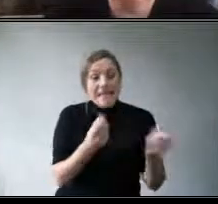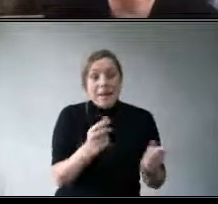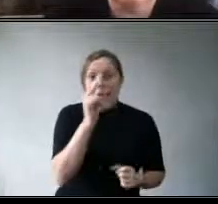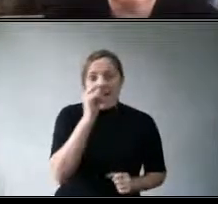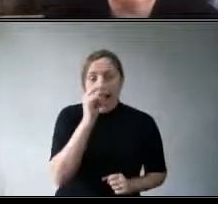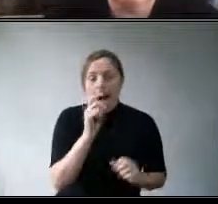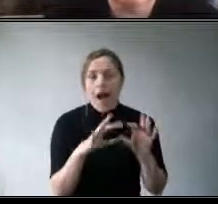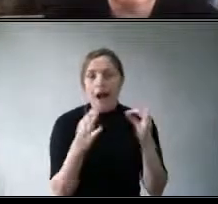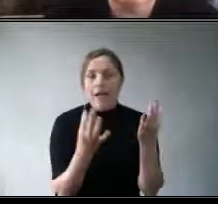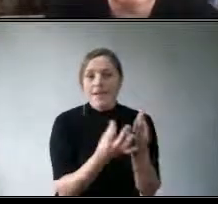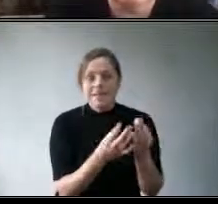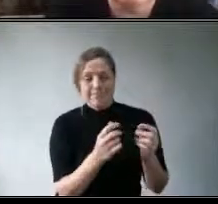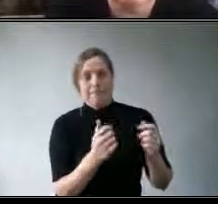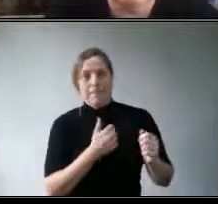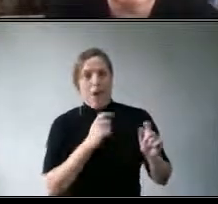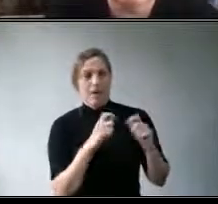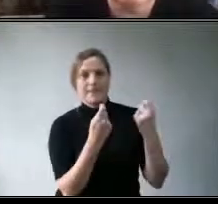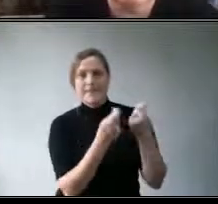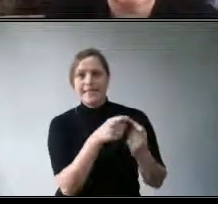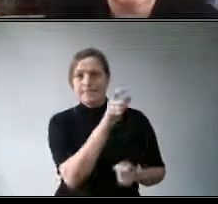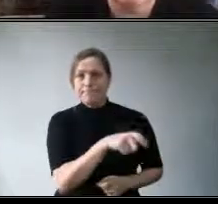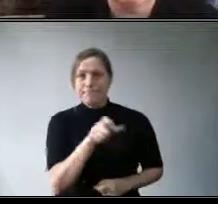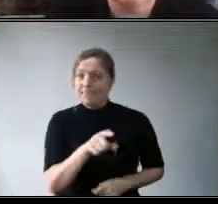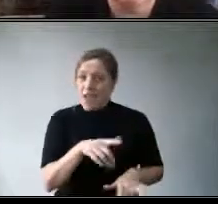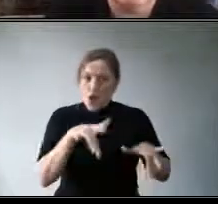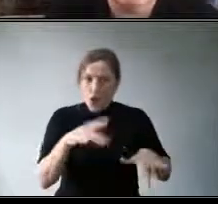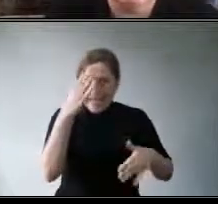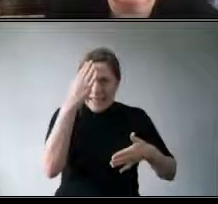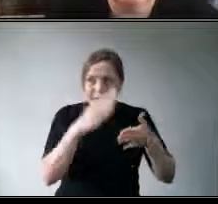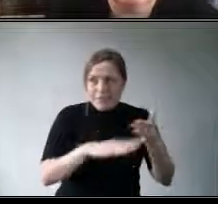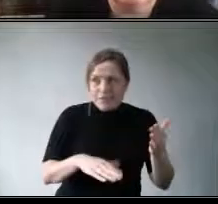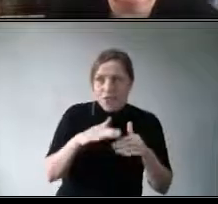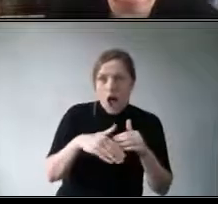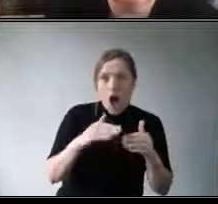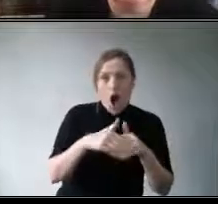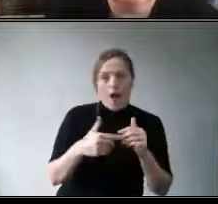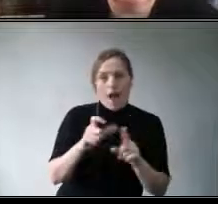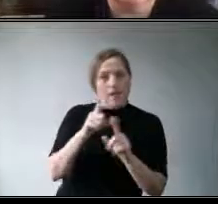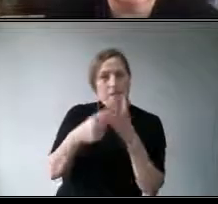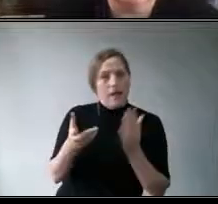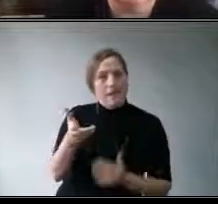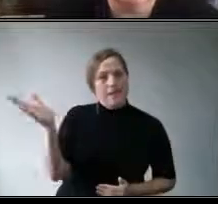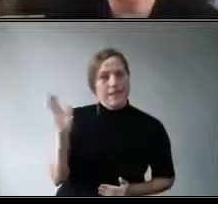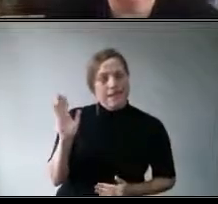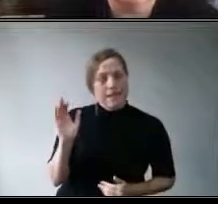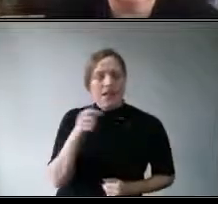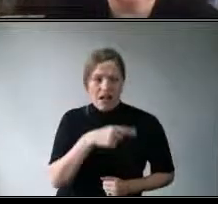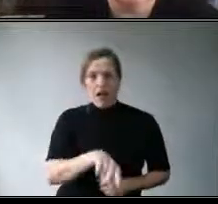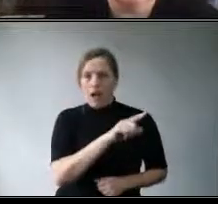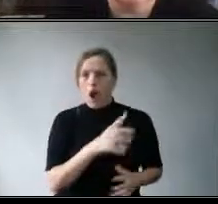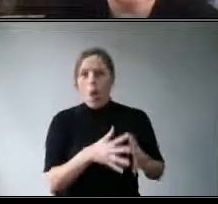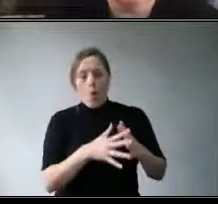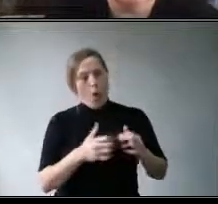hadn't experienced um the lived experience um also got a lot out of it as well so it really was quite